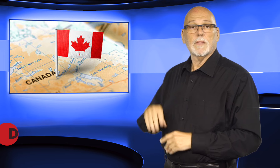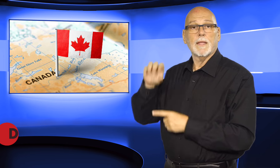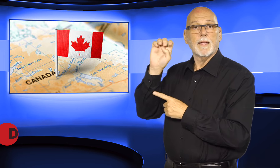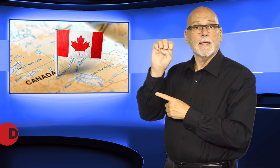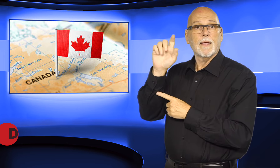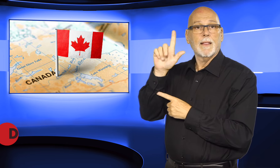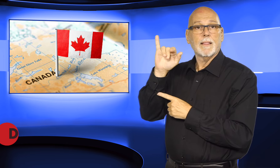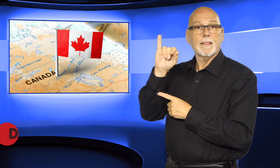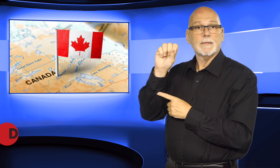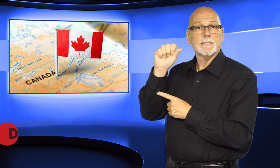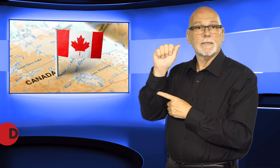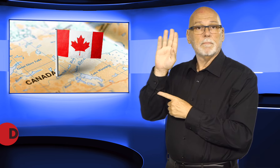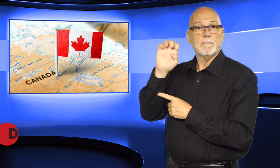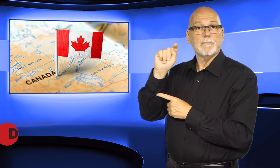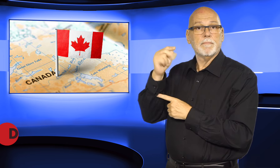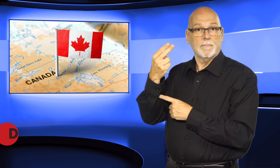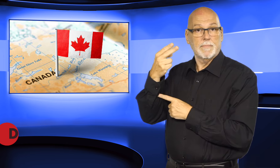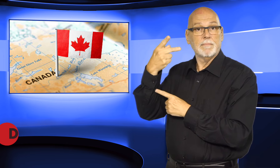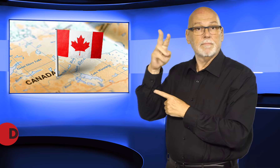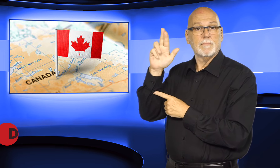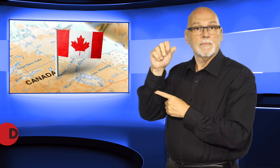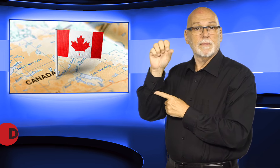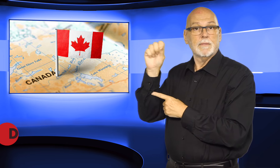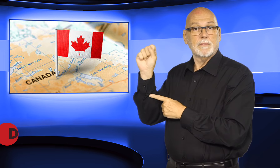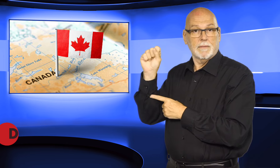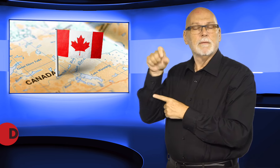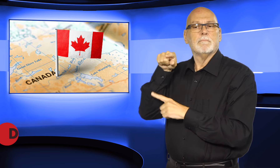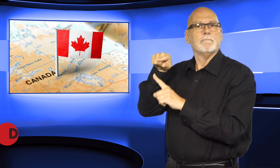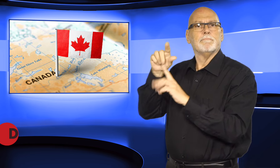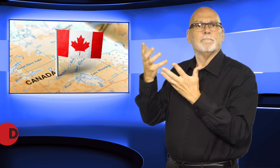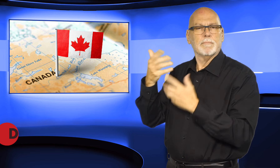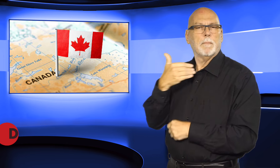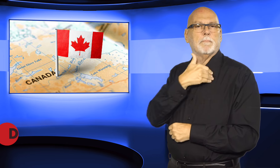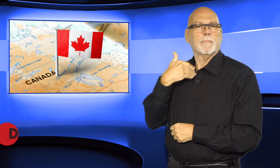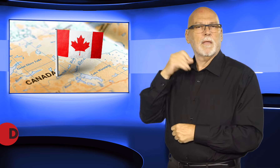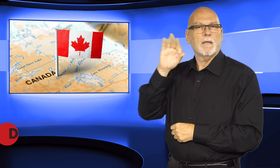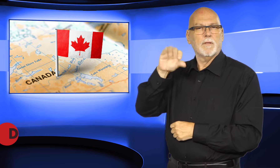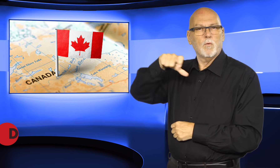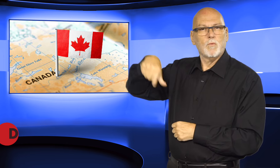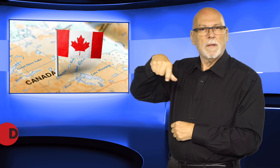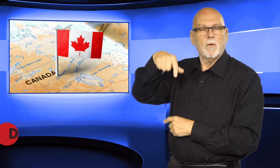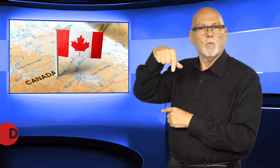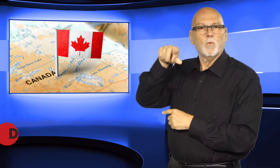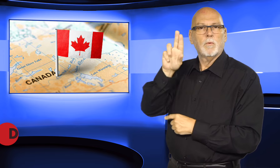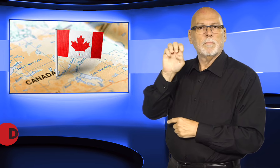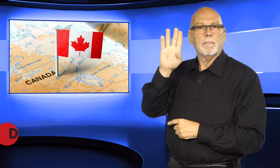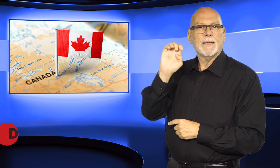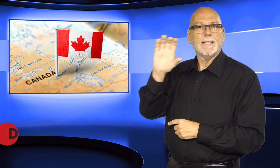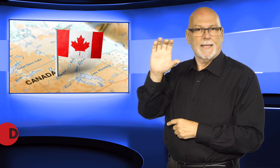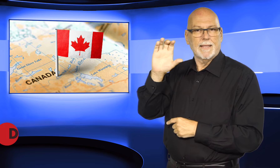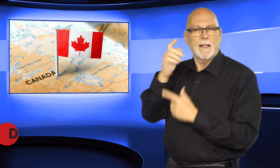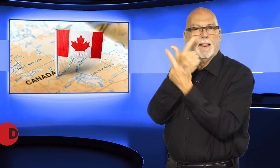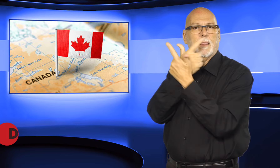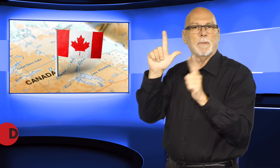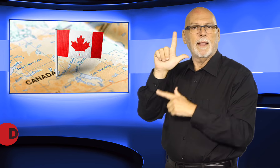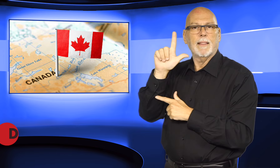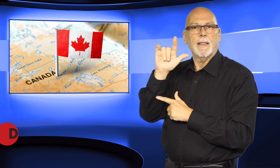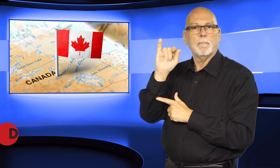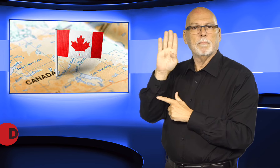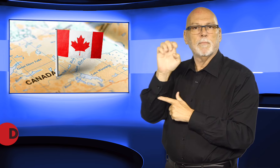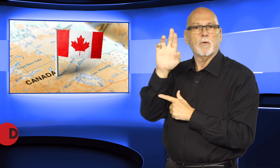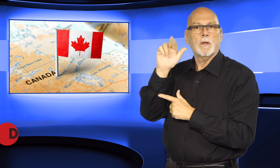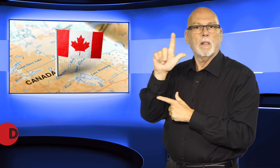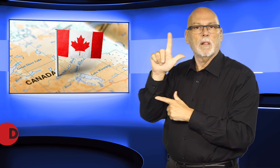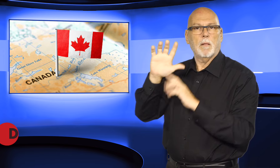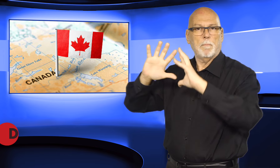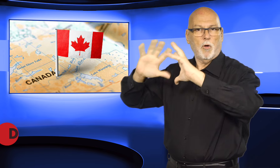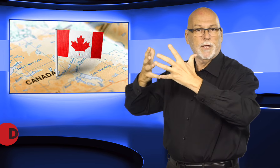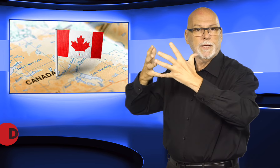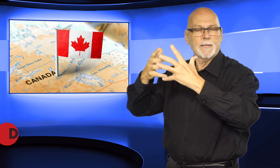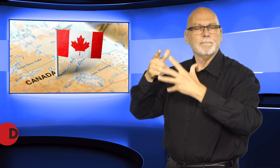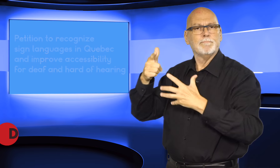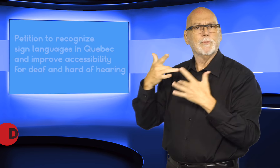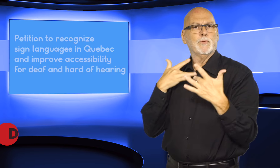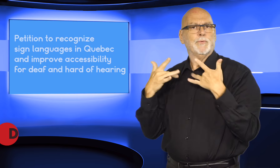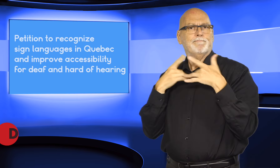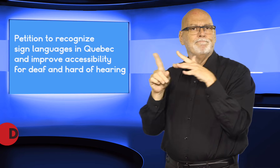[ANSELMO]: Elisabeth Prass, member of Quebec Liberal Party,